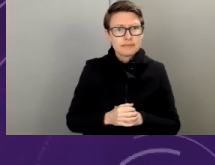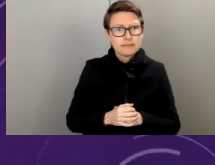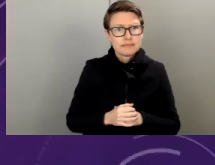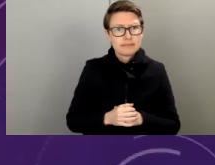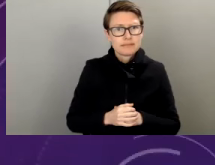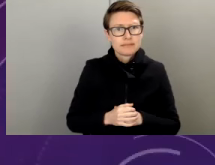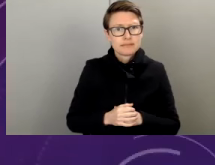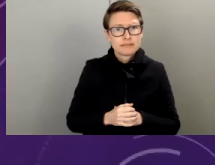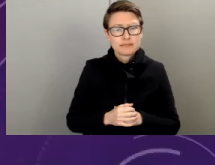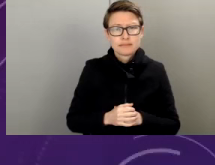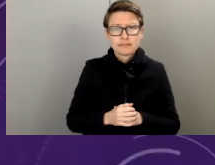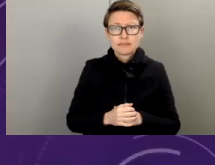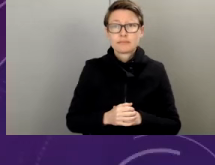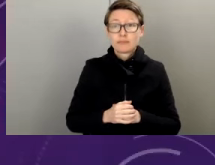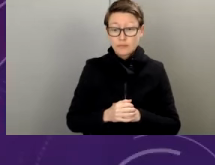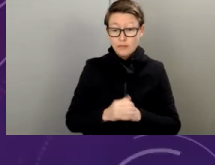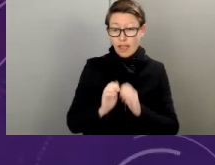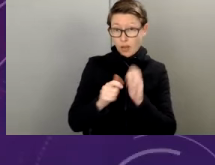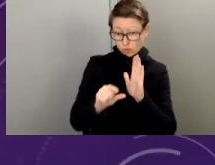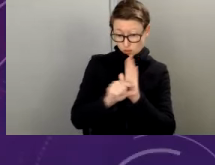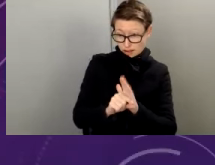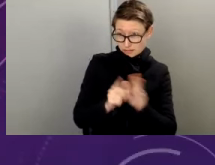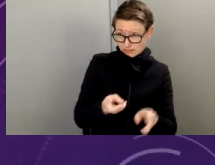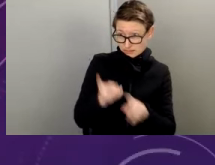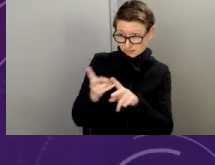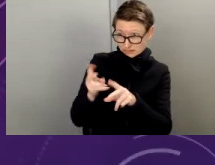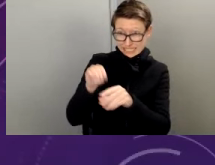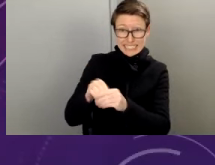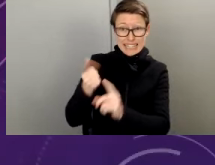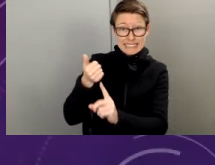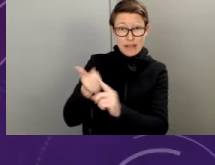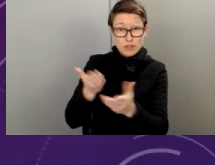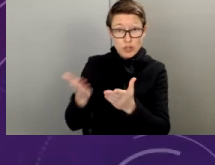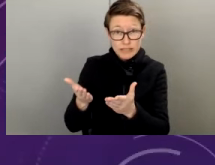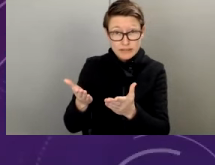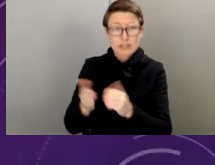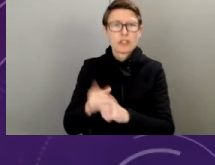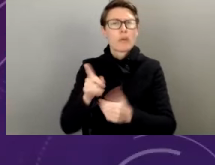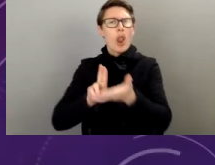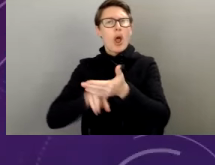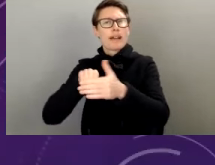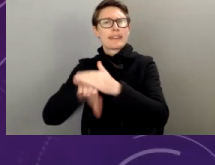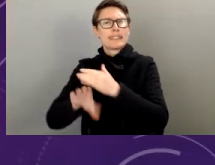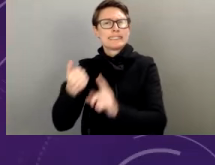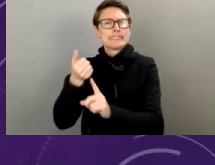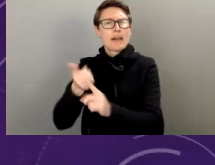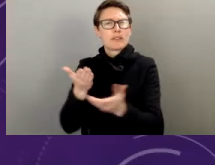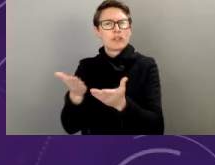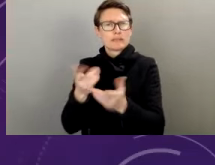So we're going to integrate into self service. So you're going to log into your self service. For those who have used Web advisor before, it's kind of the same thing.